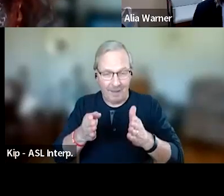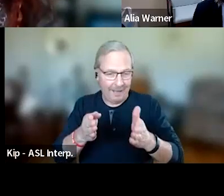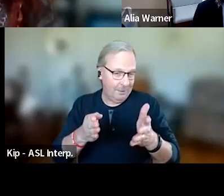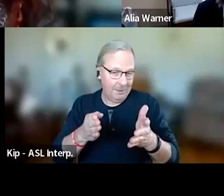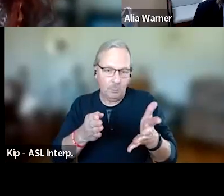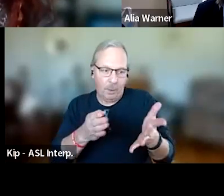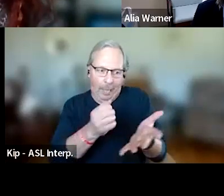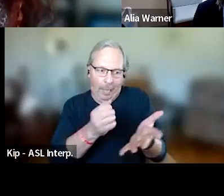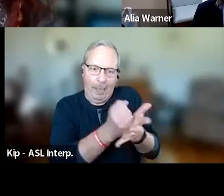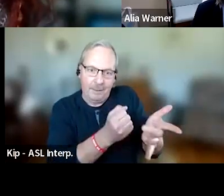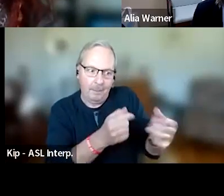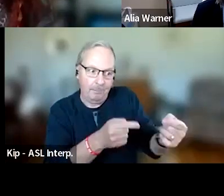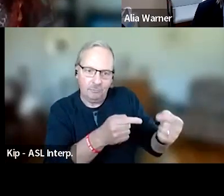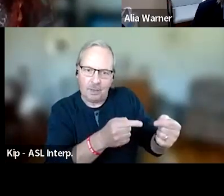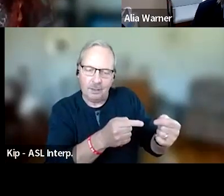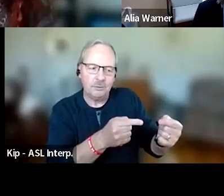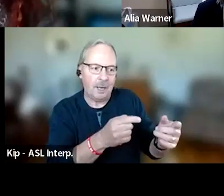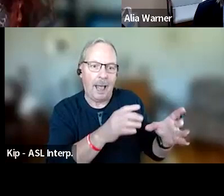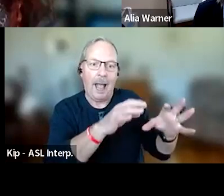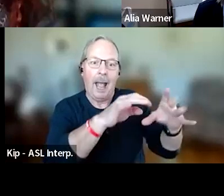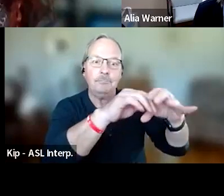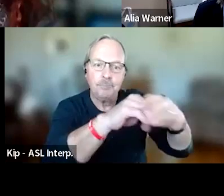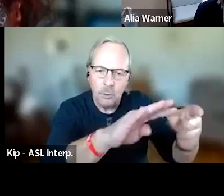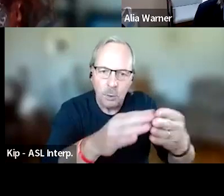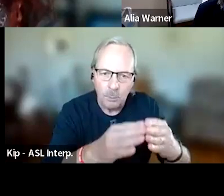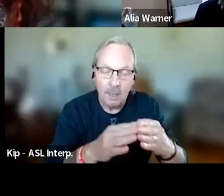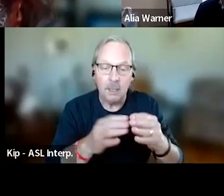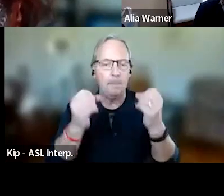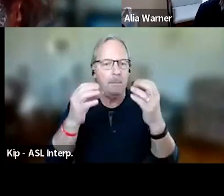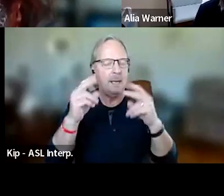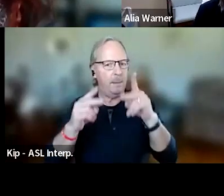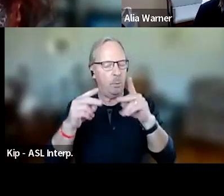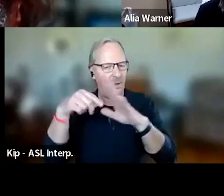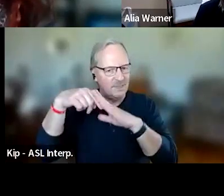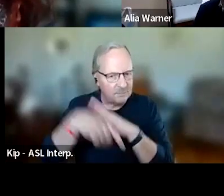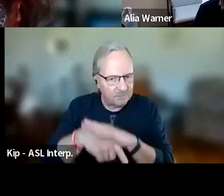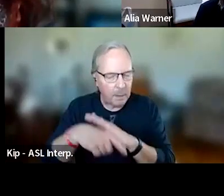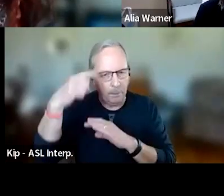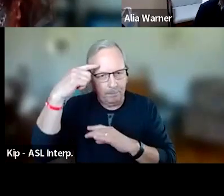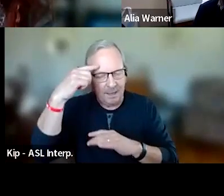But like in the community there are so many people that have severe mental illness that you would never know, right?